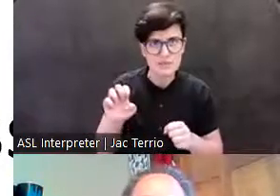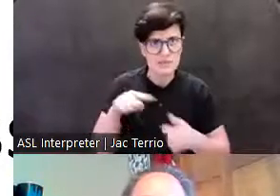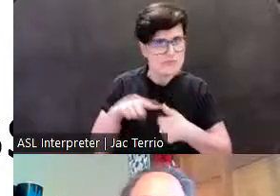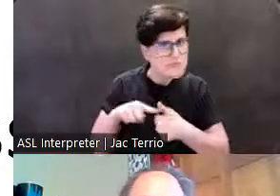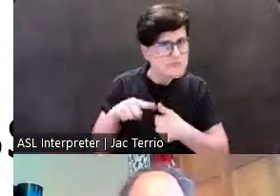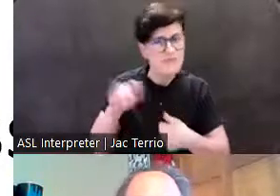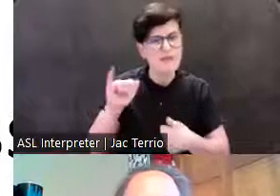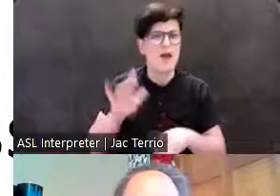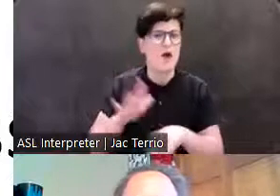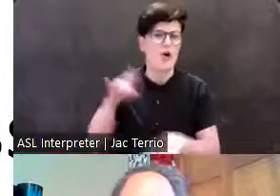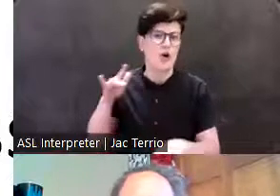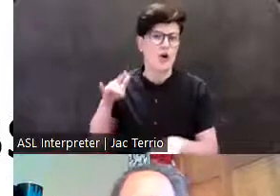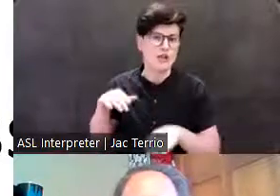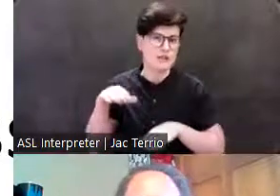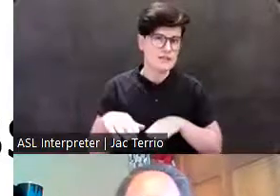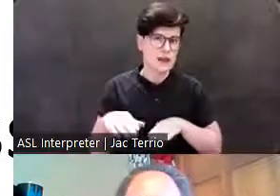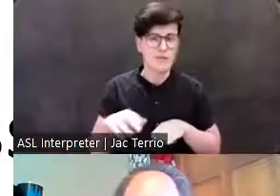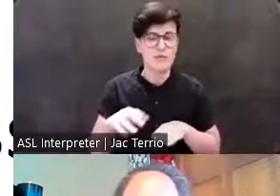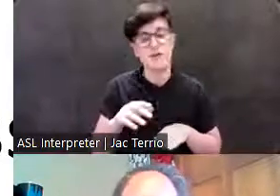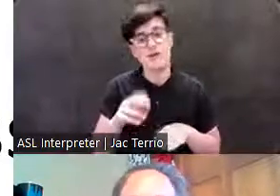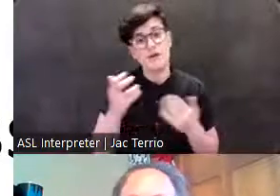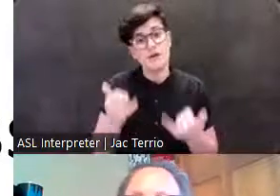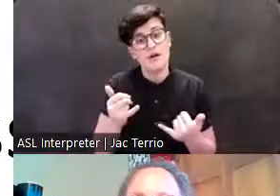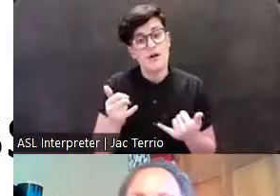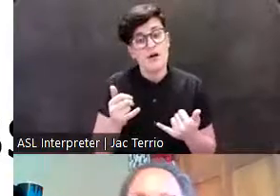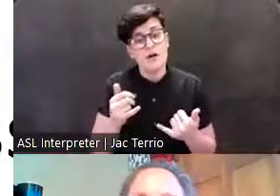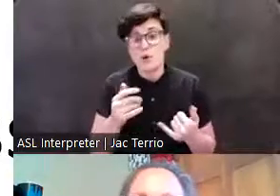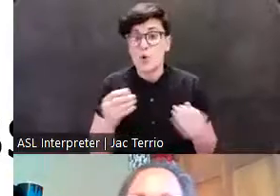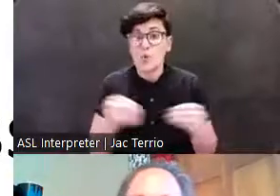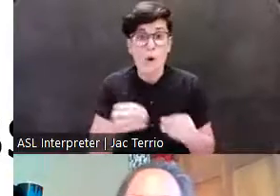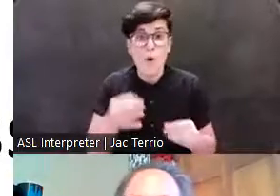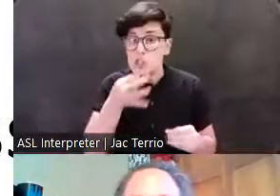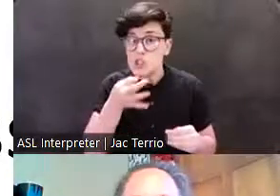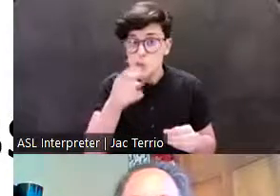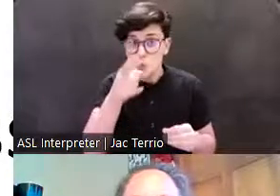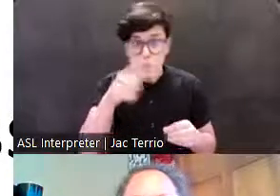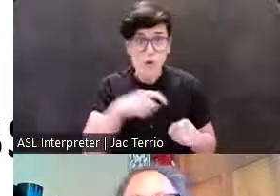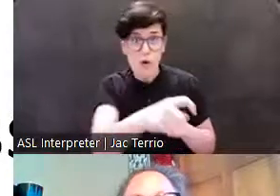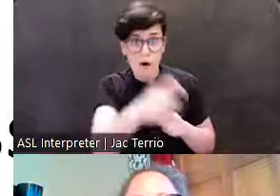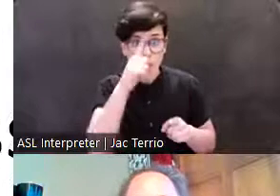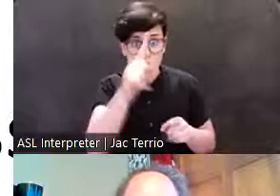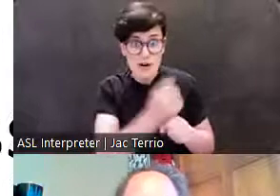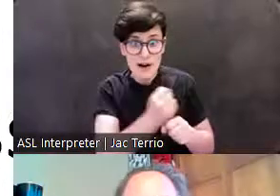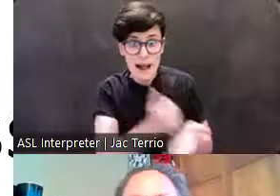The thing to tell you is that the sooner you call to get help, the more options you will